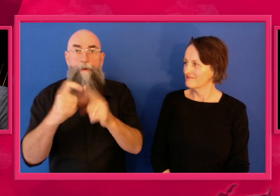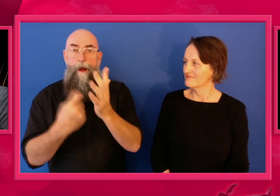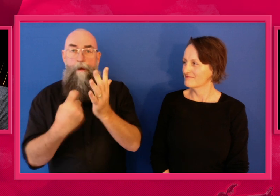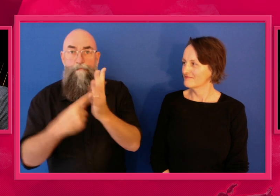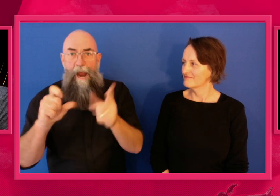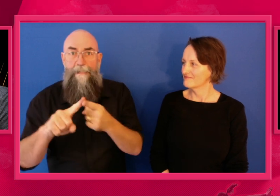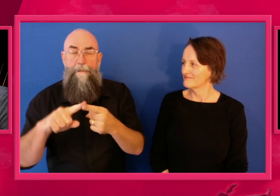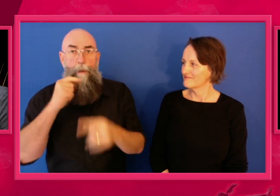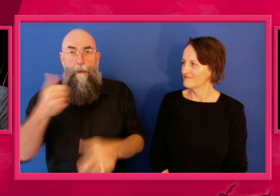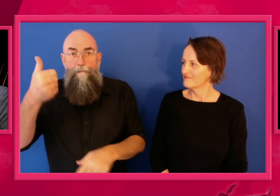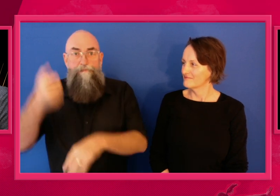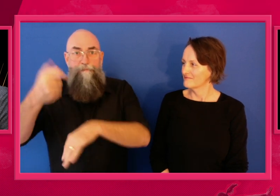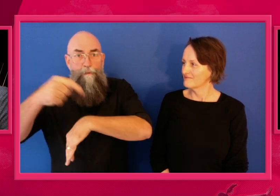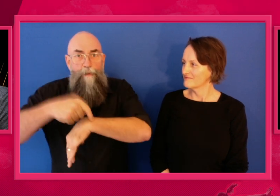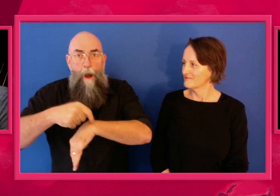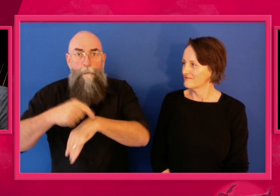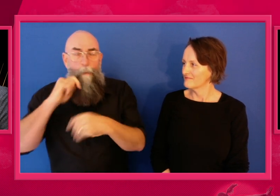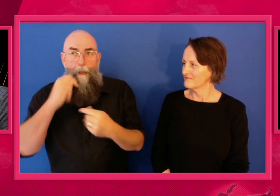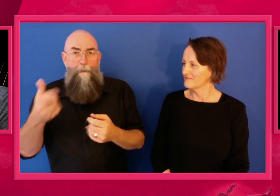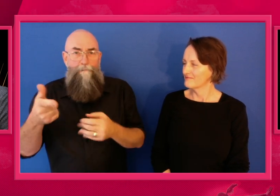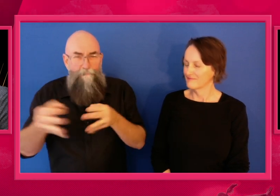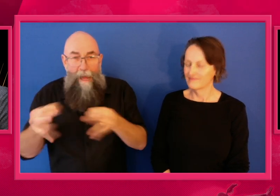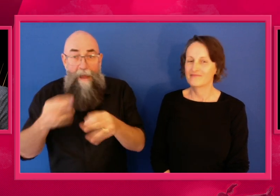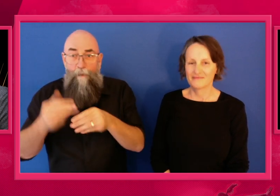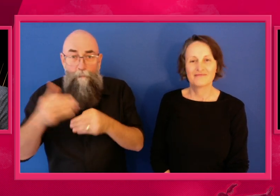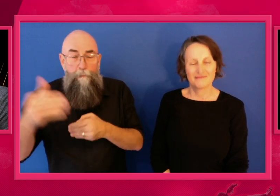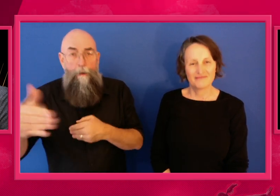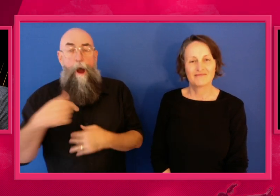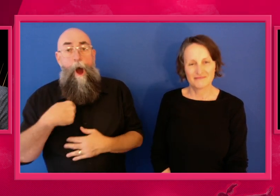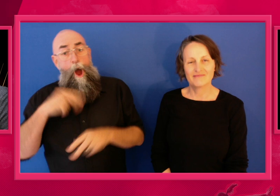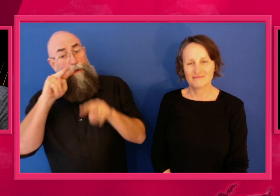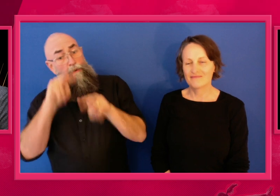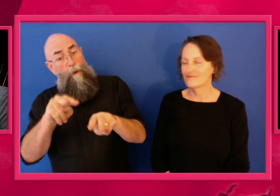my preparation has been building. To see that all work out for him. That, it's so amazing.